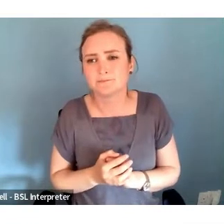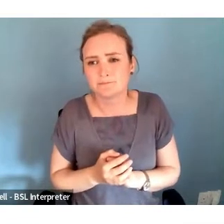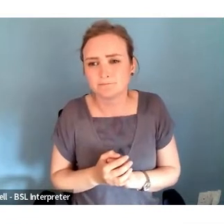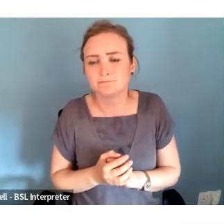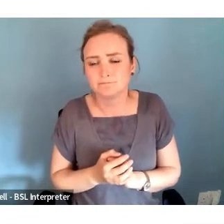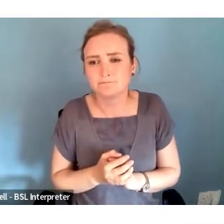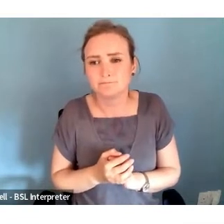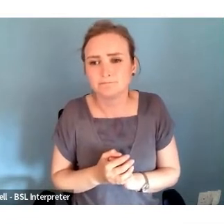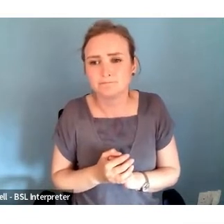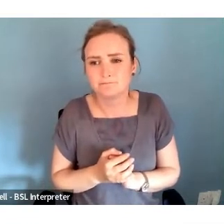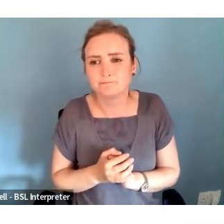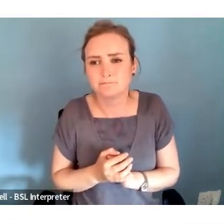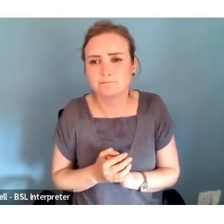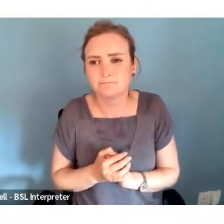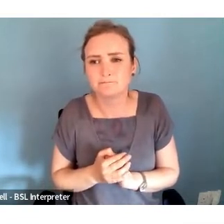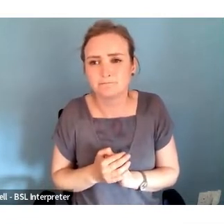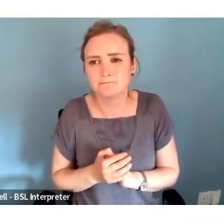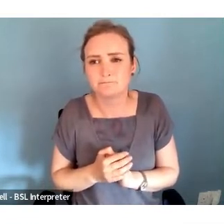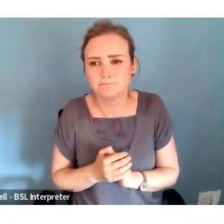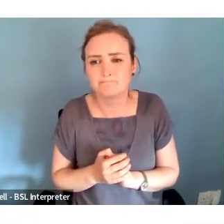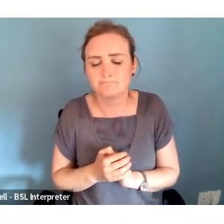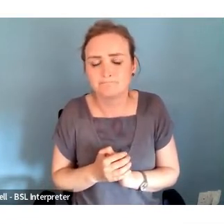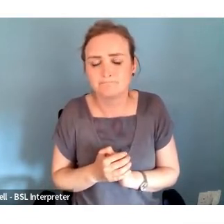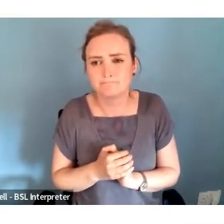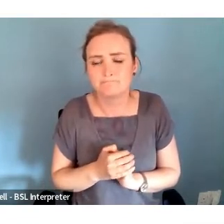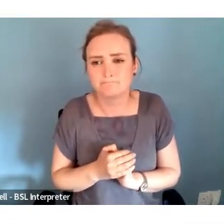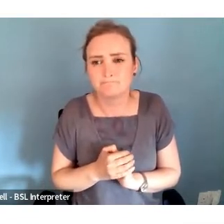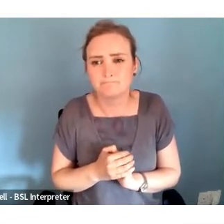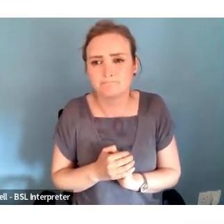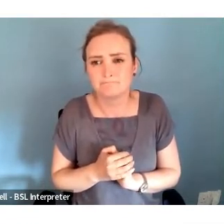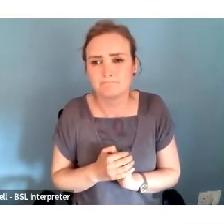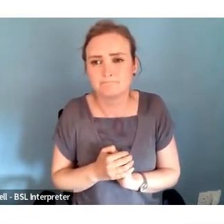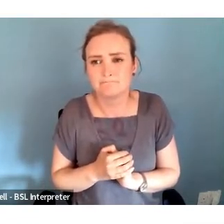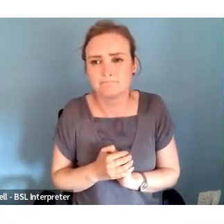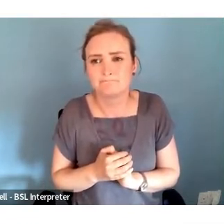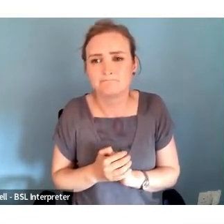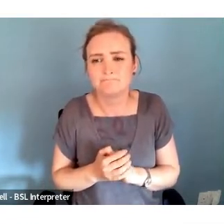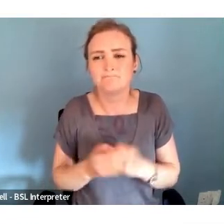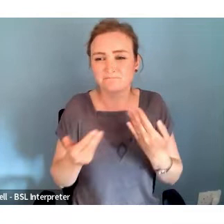the better in widening talent pool and attracting